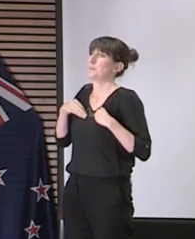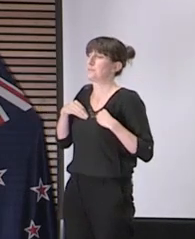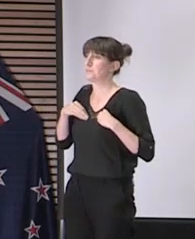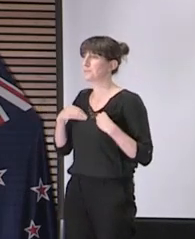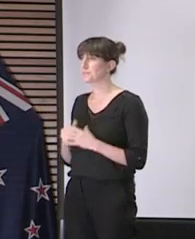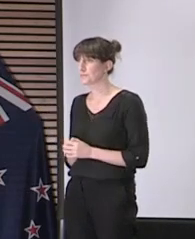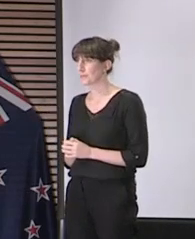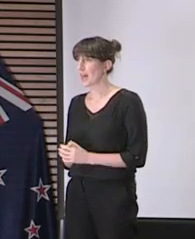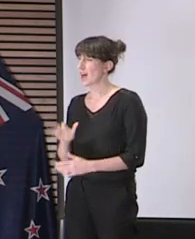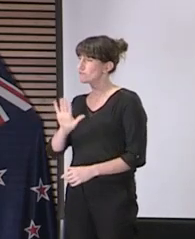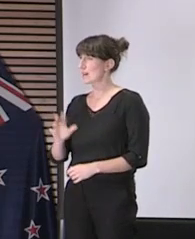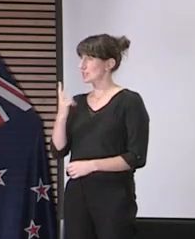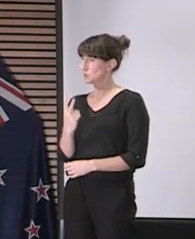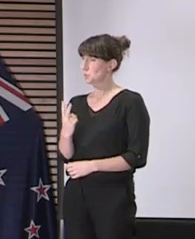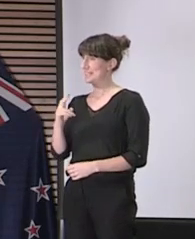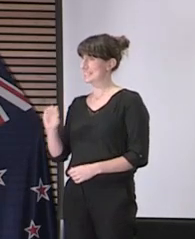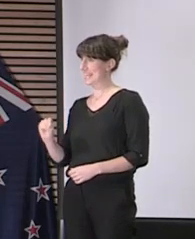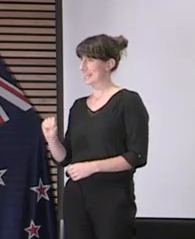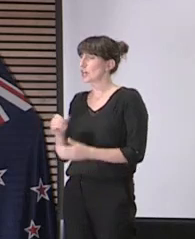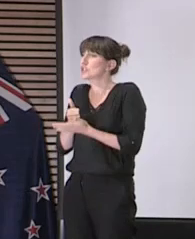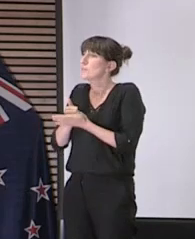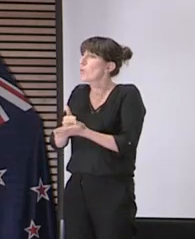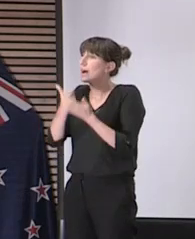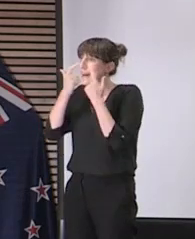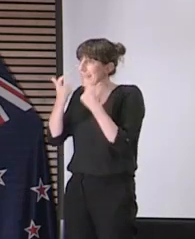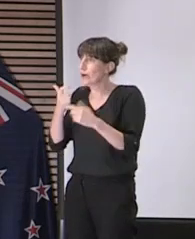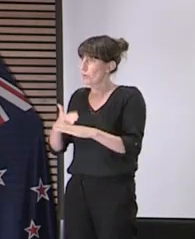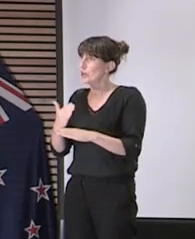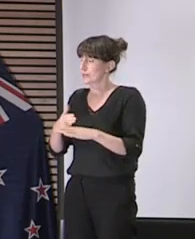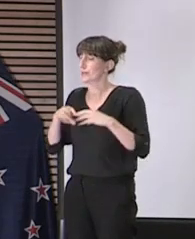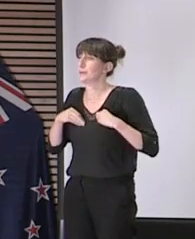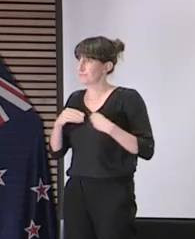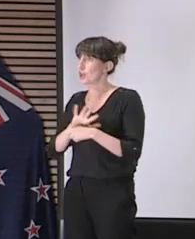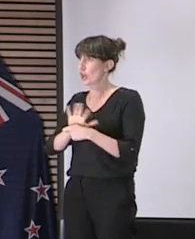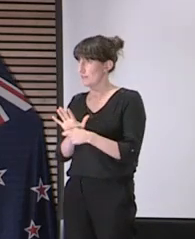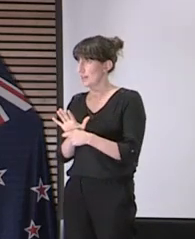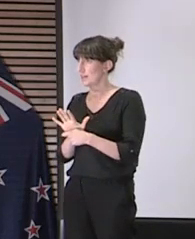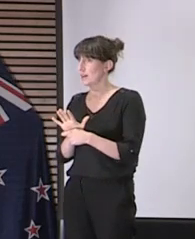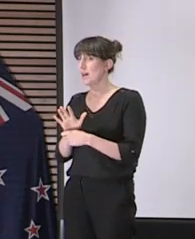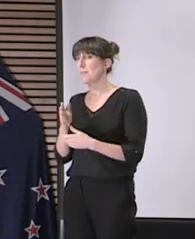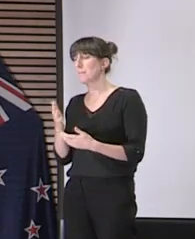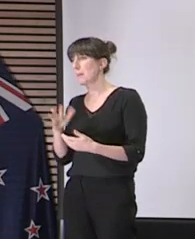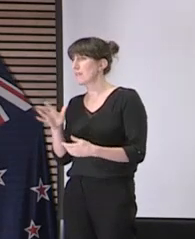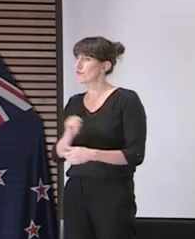workplaces. We do have a breakdown of those workers and the biggest categories are